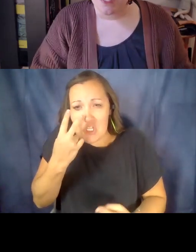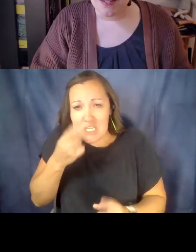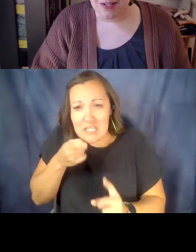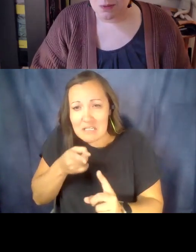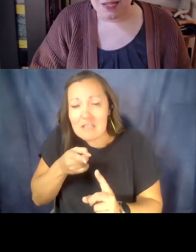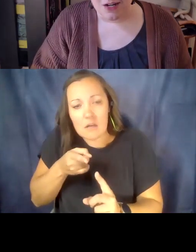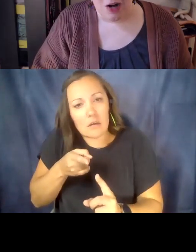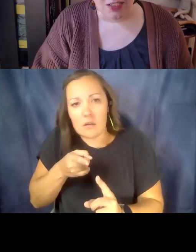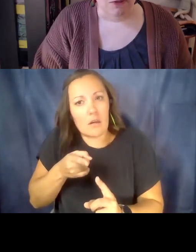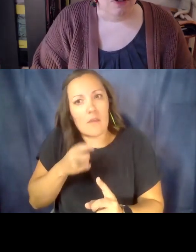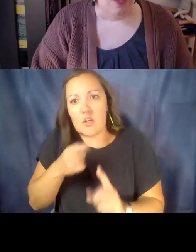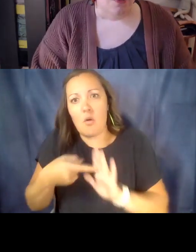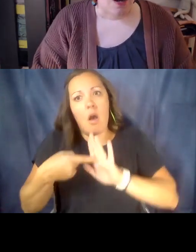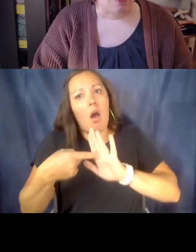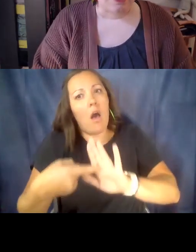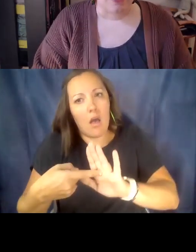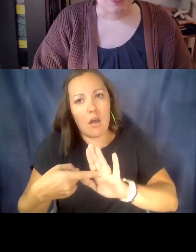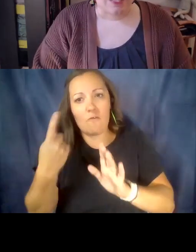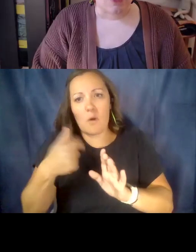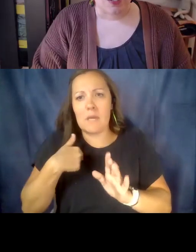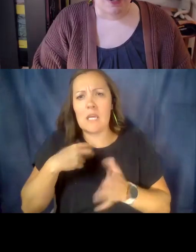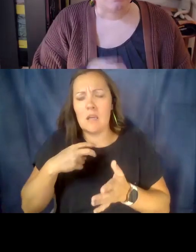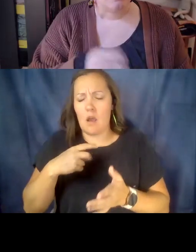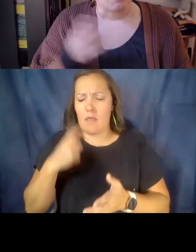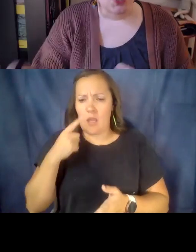out necessarily to me is interactive. There's not a lot telling me that it looks like a button,